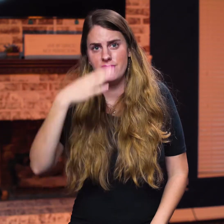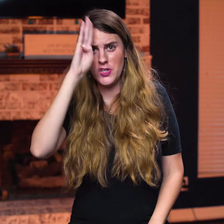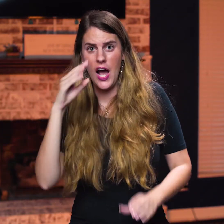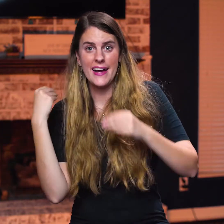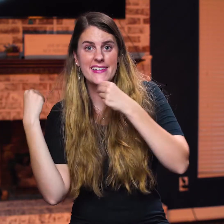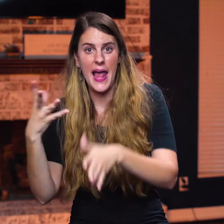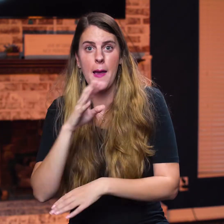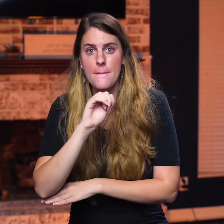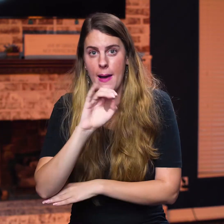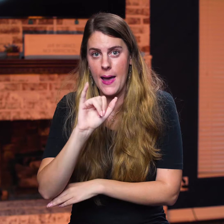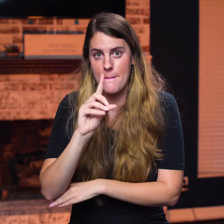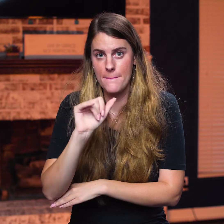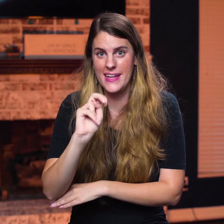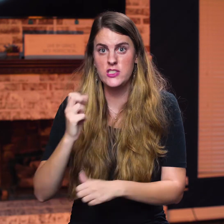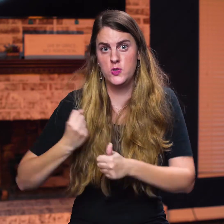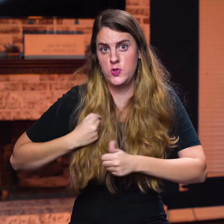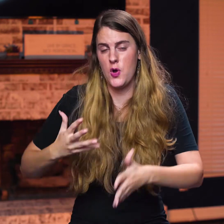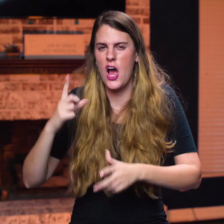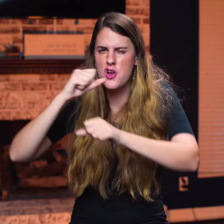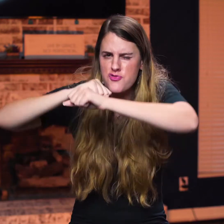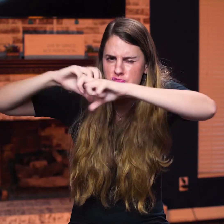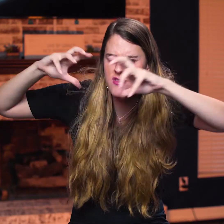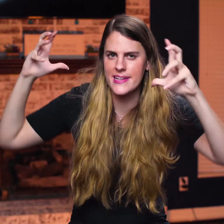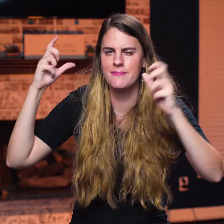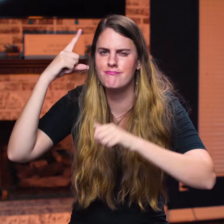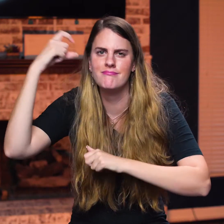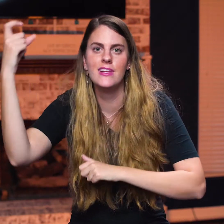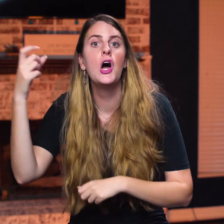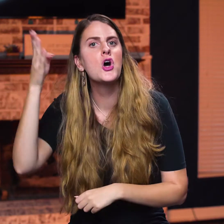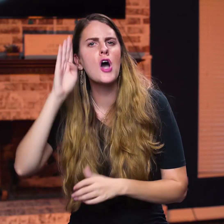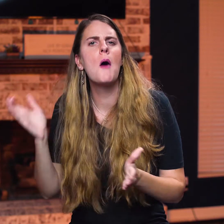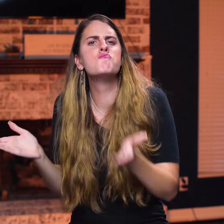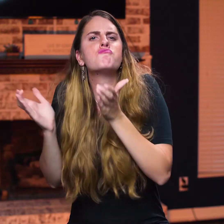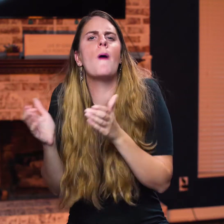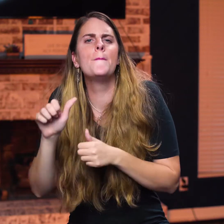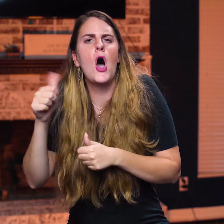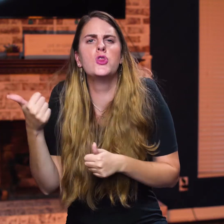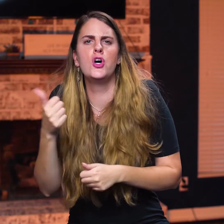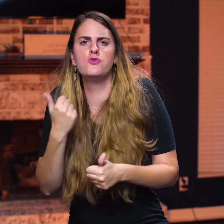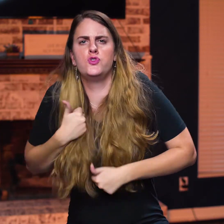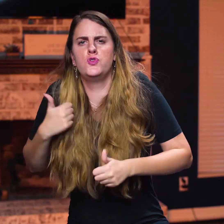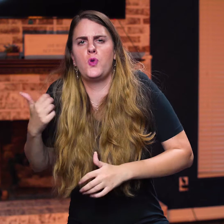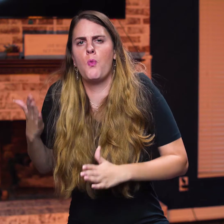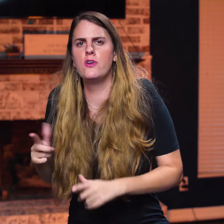God gave a Midianite soldier a dream, God prompts another soldier